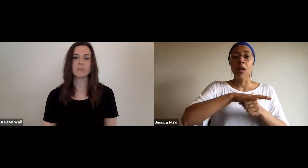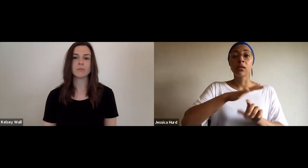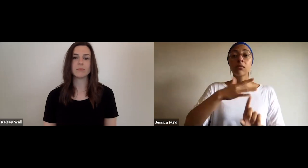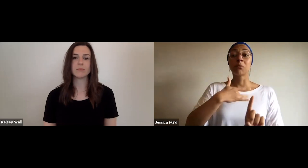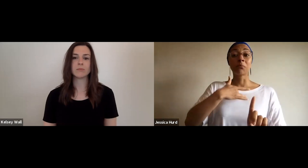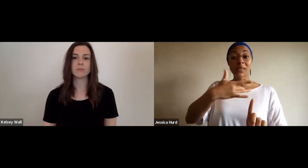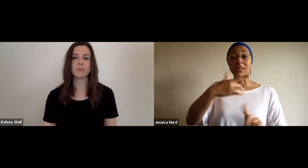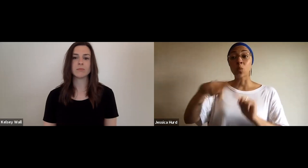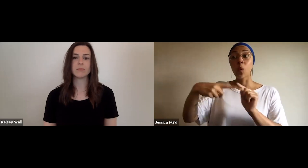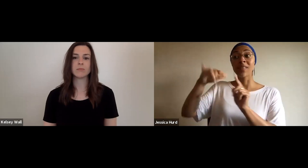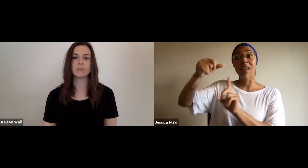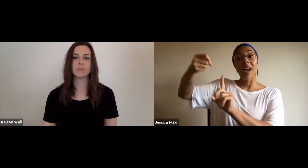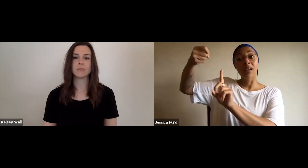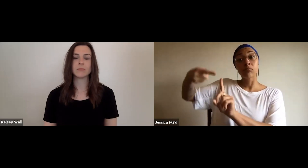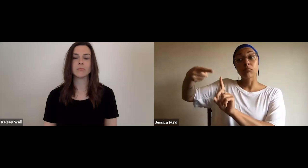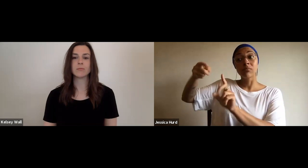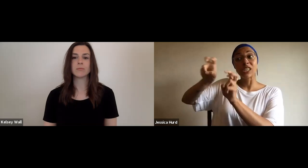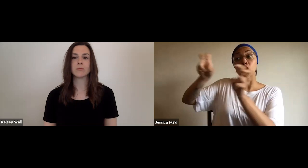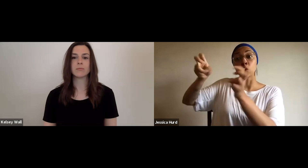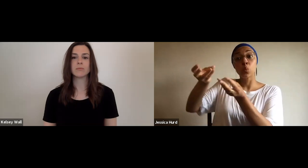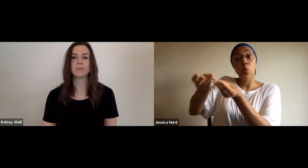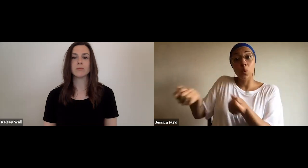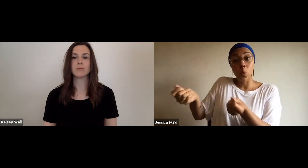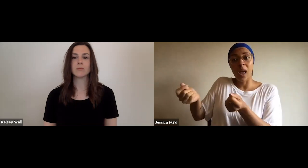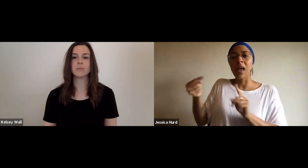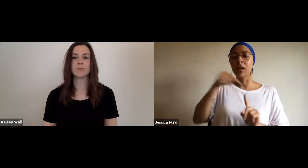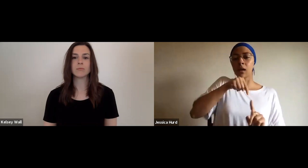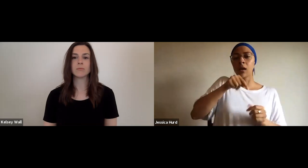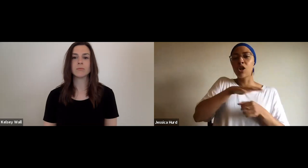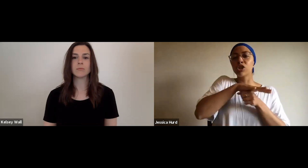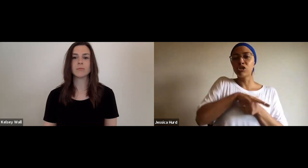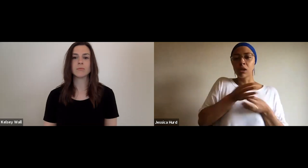The key with stress is that when that external thing happens,